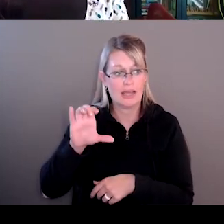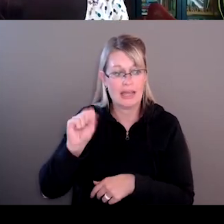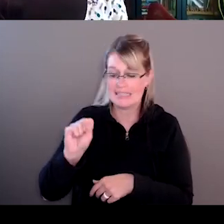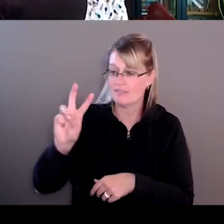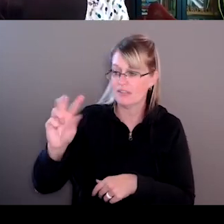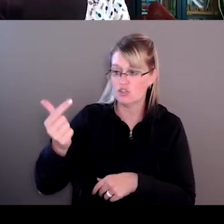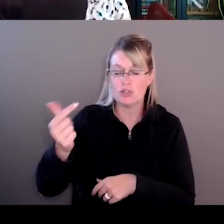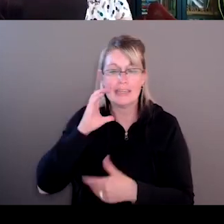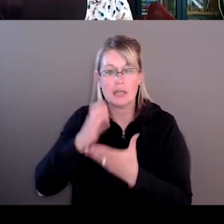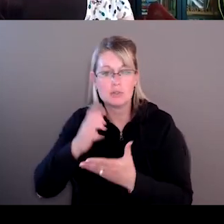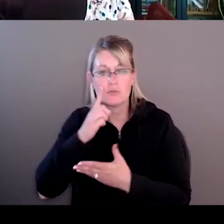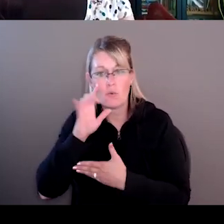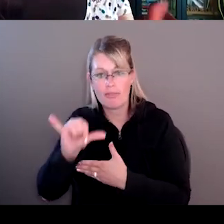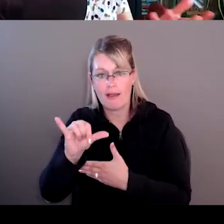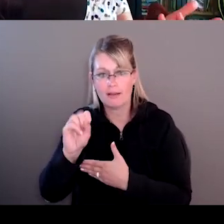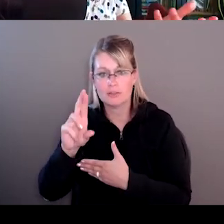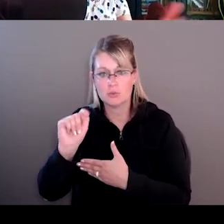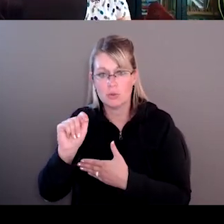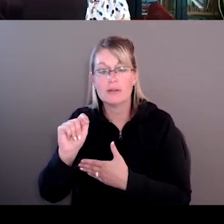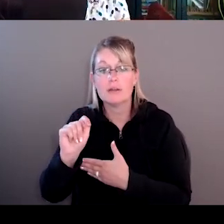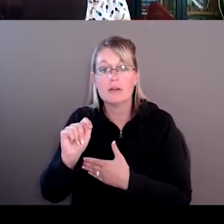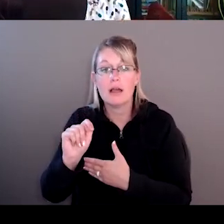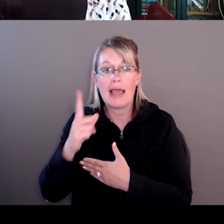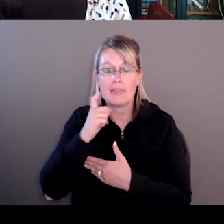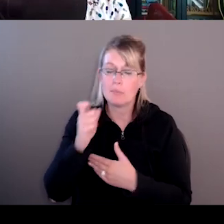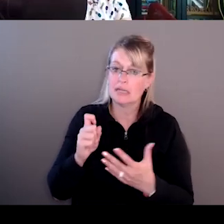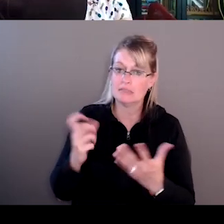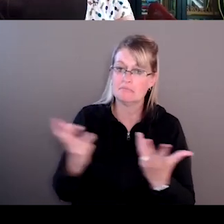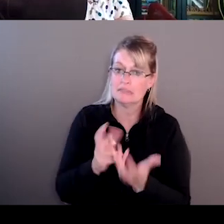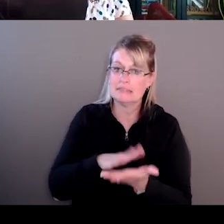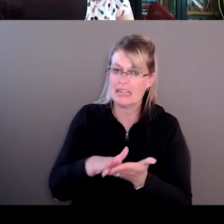for the visual sort indicators, partly because they scale nicely and they are incredibly small.